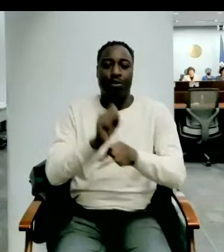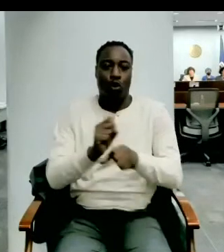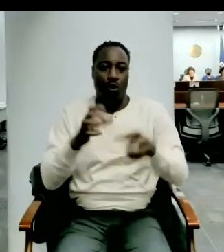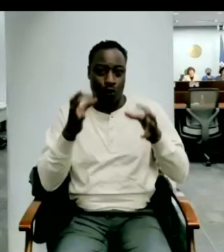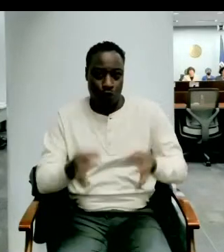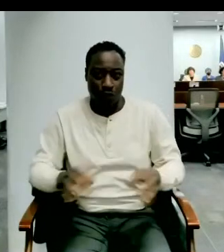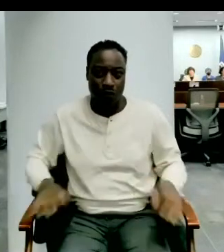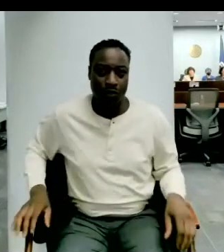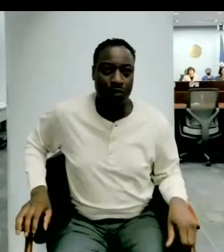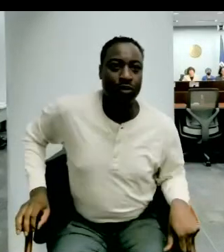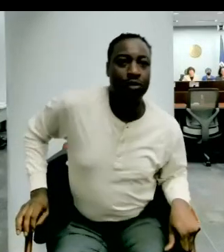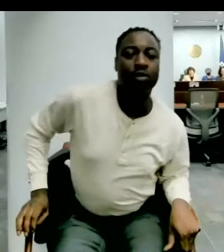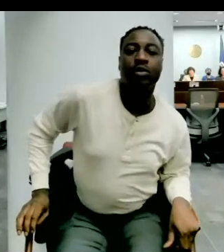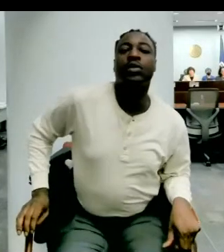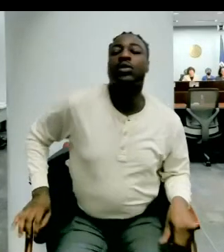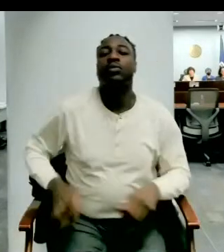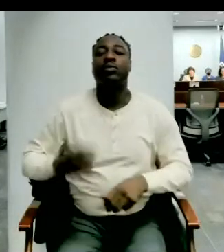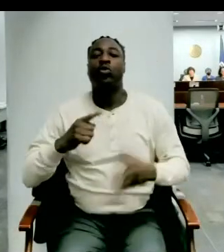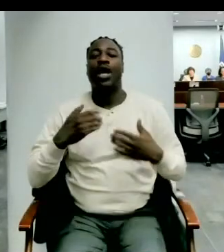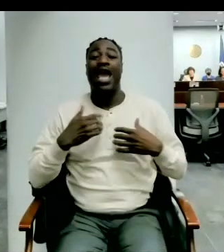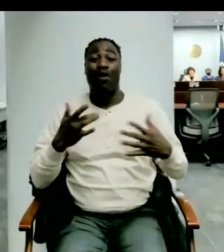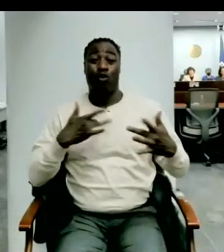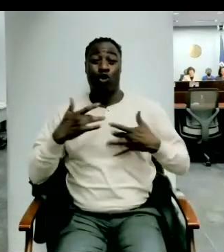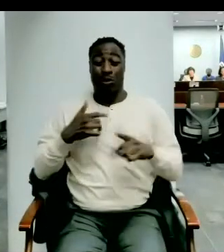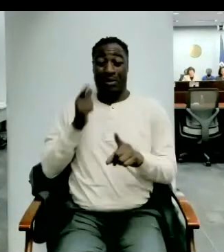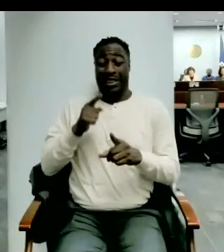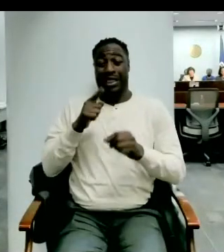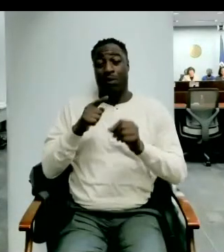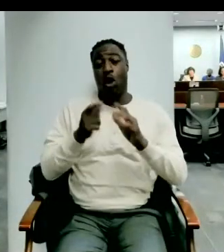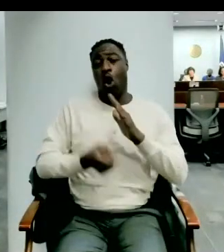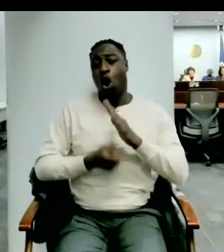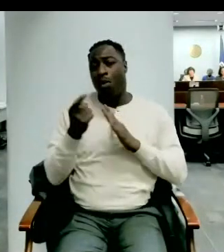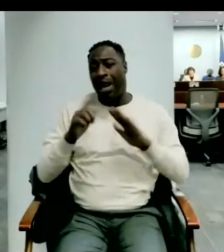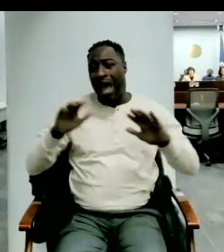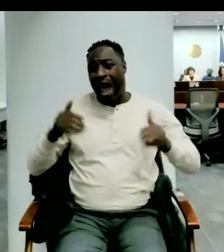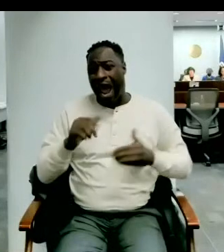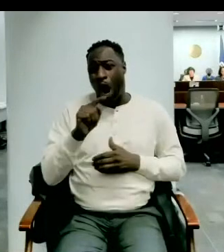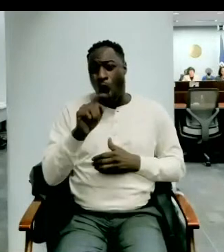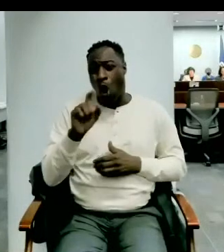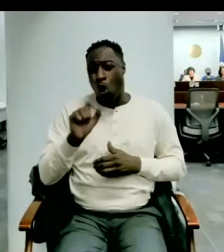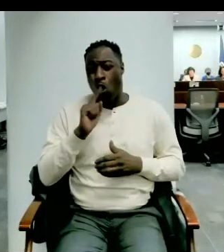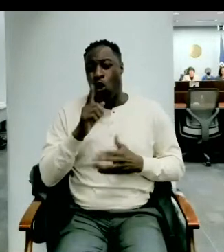We have particular concerns about automated hiring tools which are increasingly common,